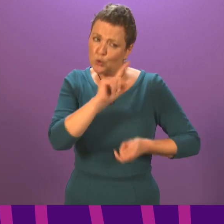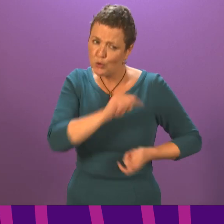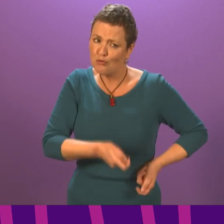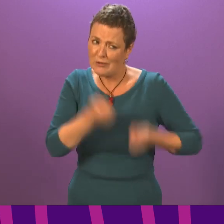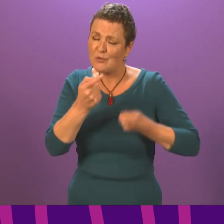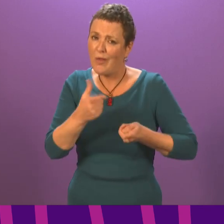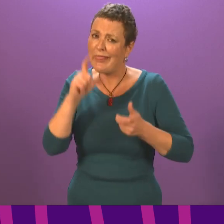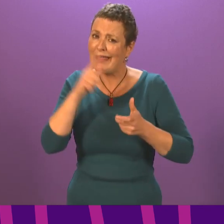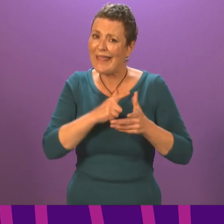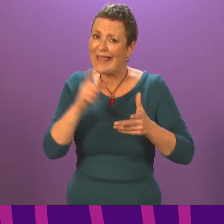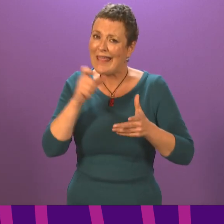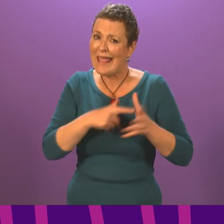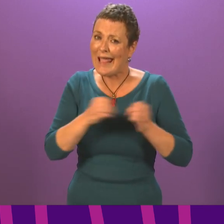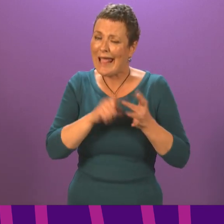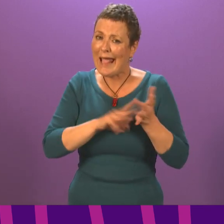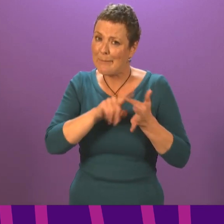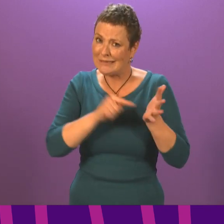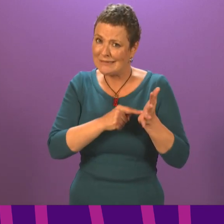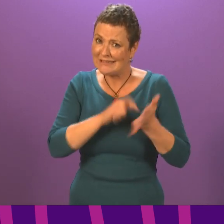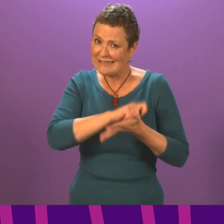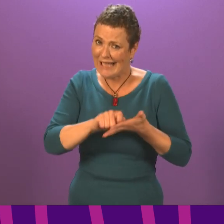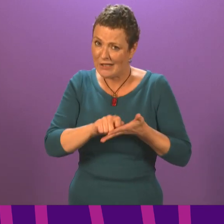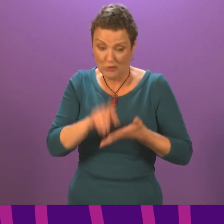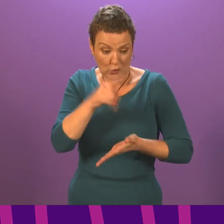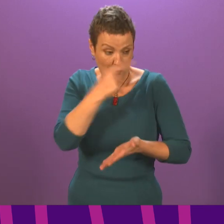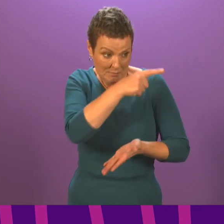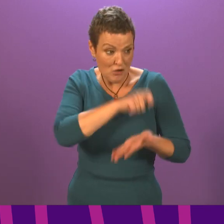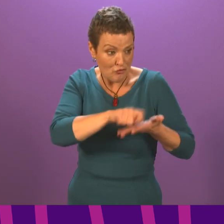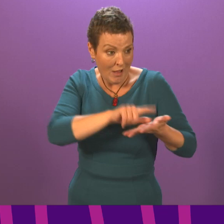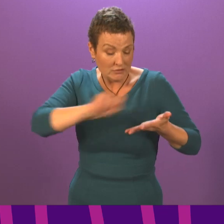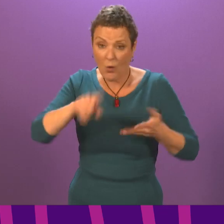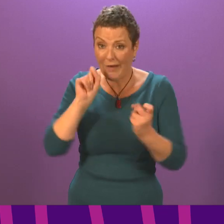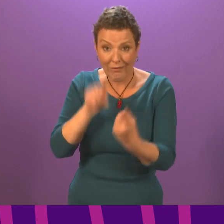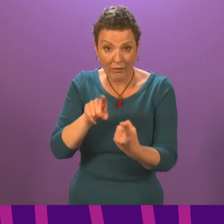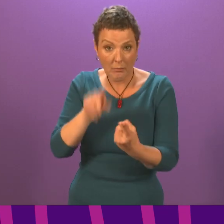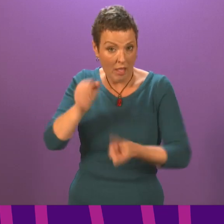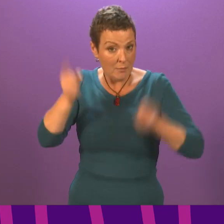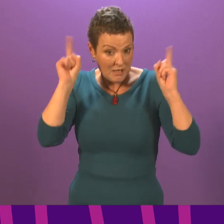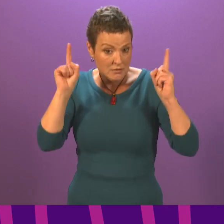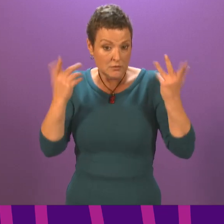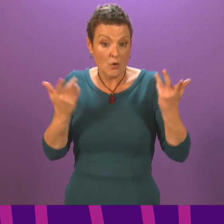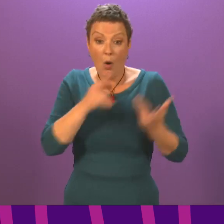cabinet secretary. I am sure that he will be able to do so by lodging a question, by writing to or emailing the cabinet secretary, or by taking up one of the other opportunities